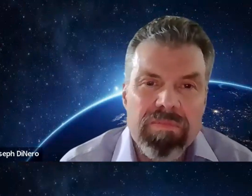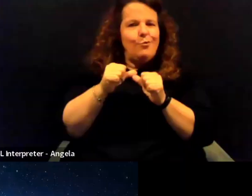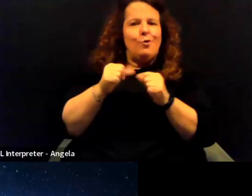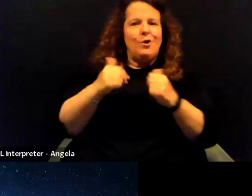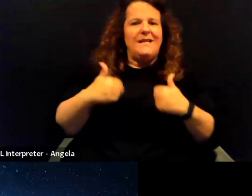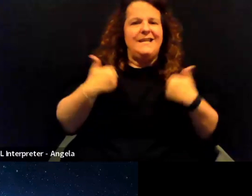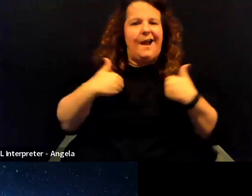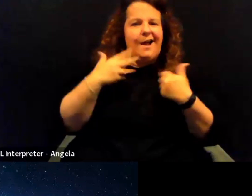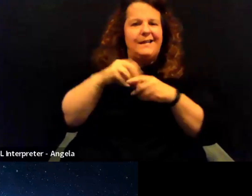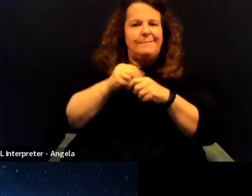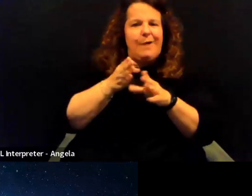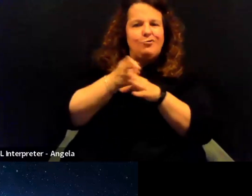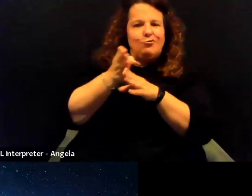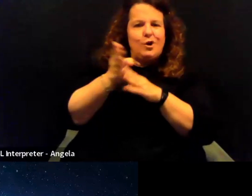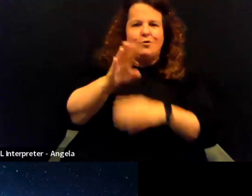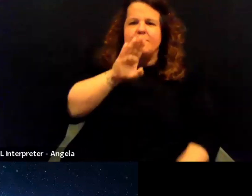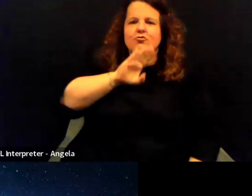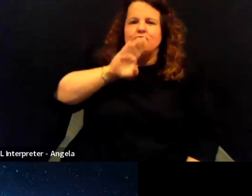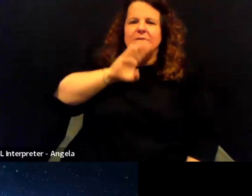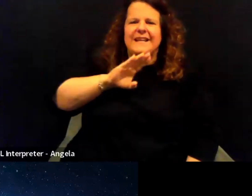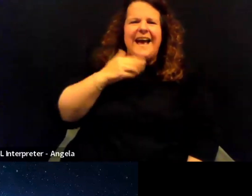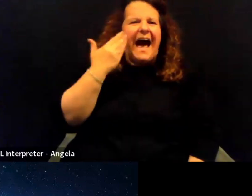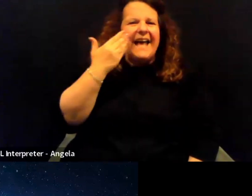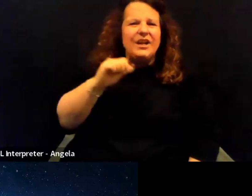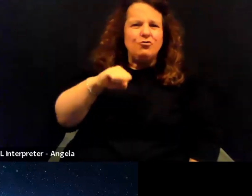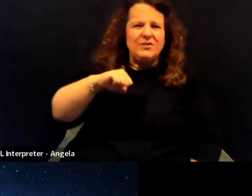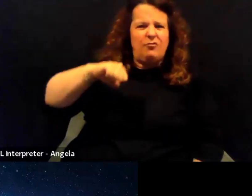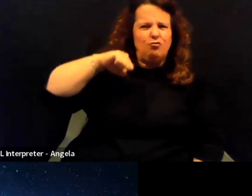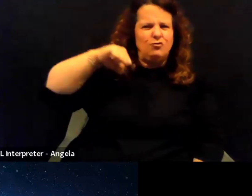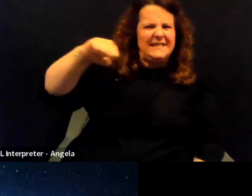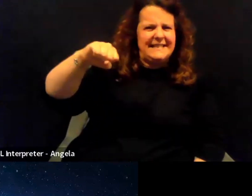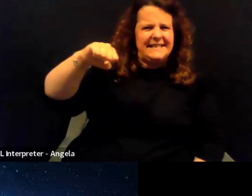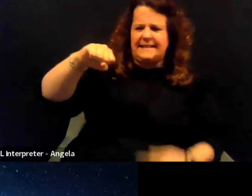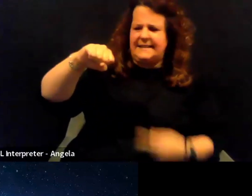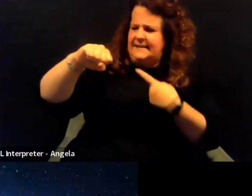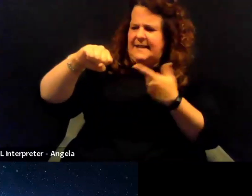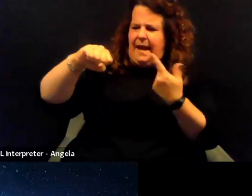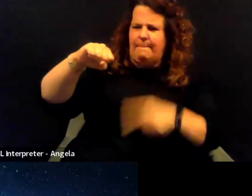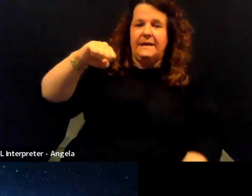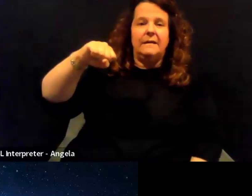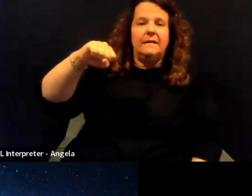really understand where resistance was coming from, but what I've noticed over the years